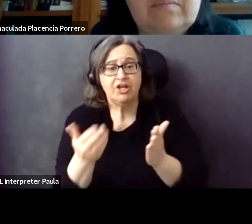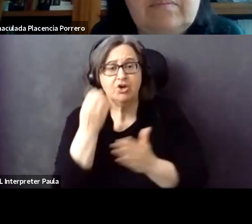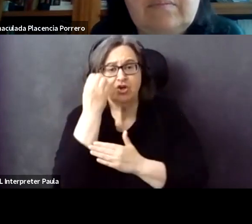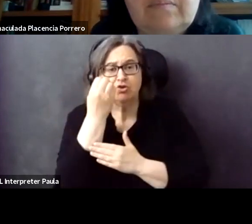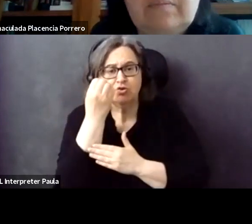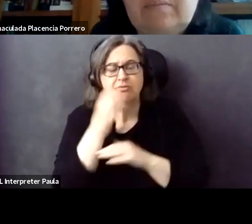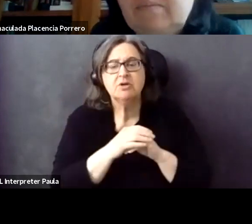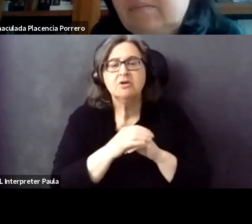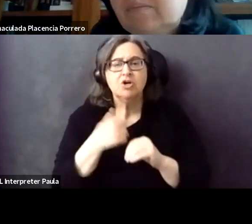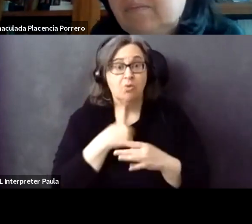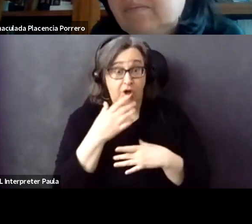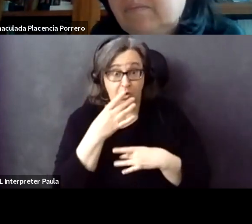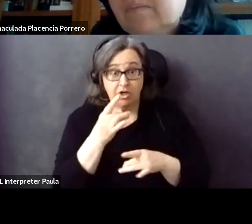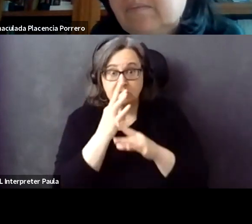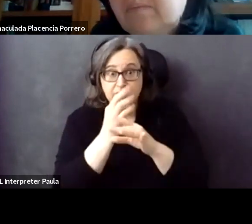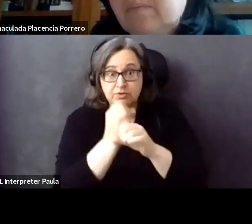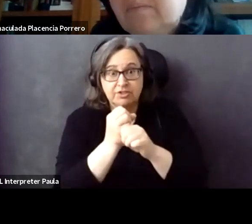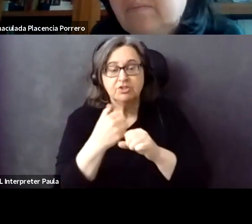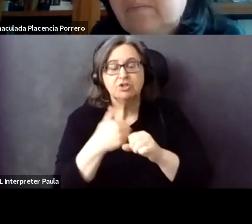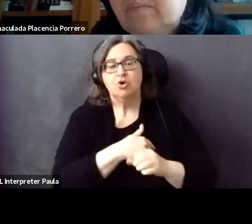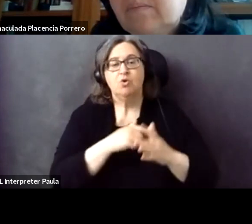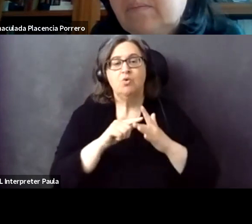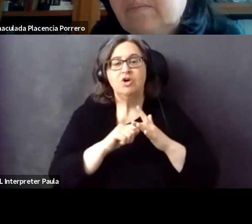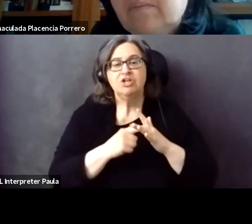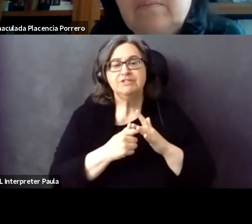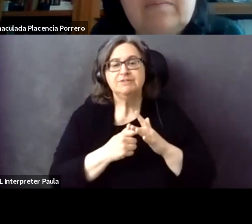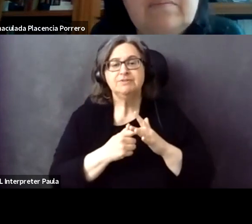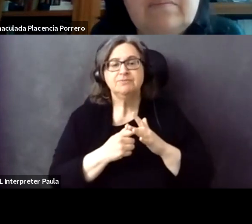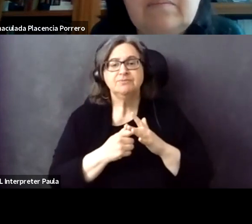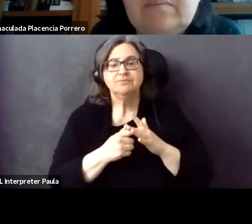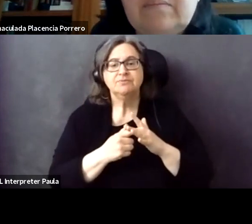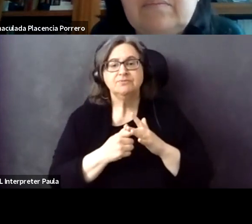2017 the new Act became law in